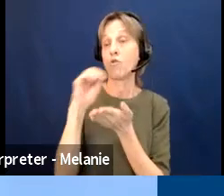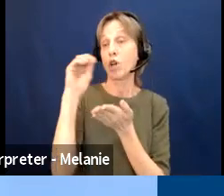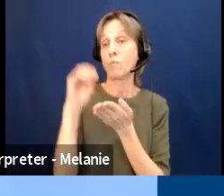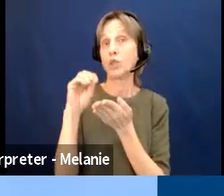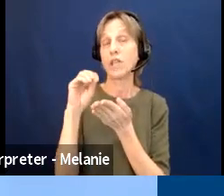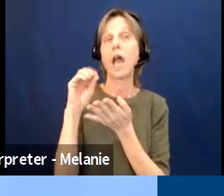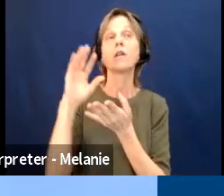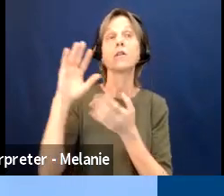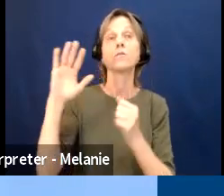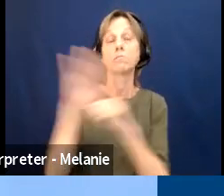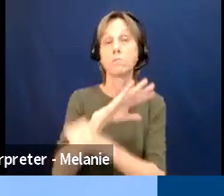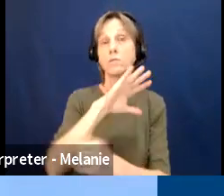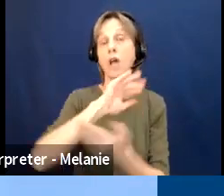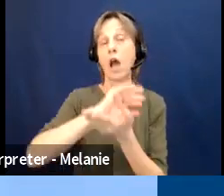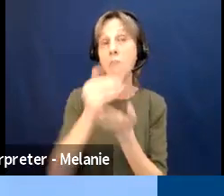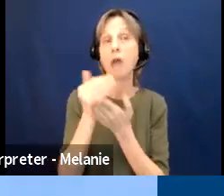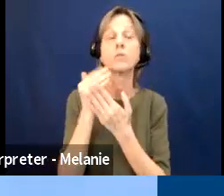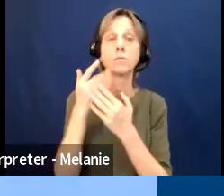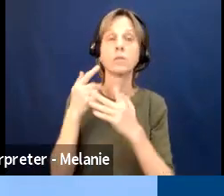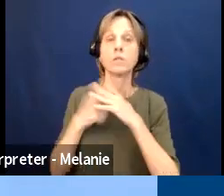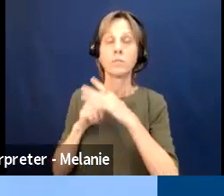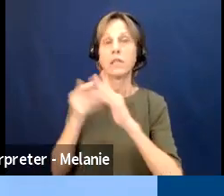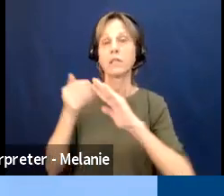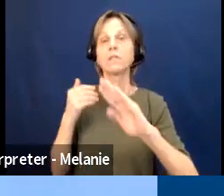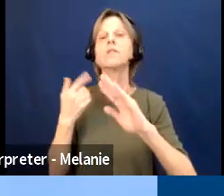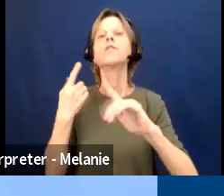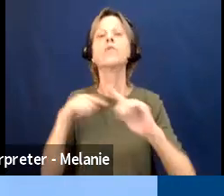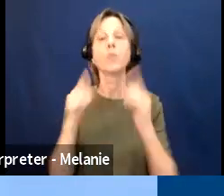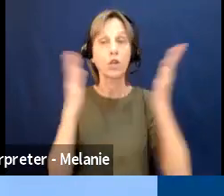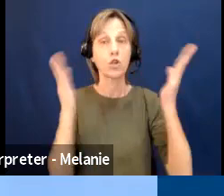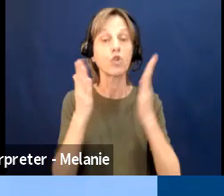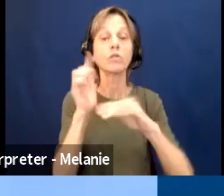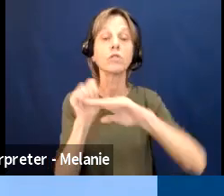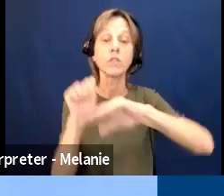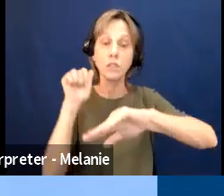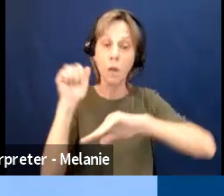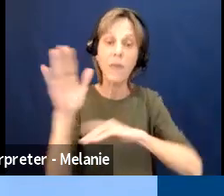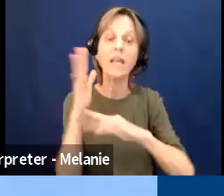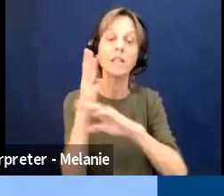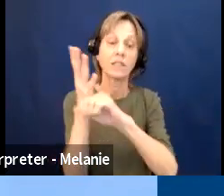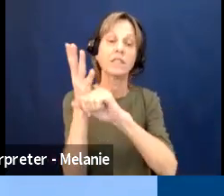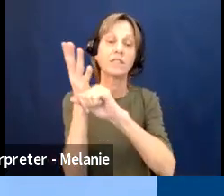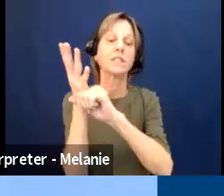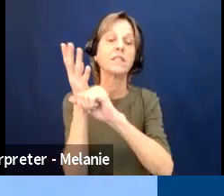inventory to get the full replacement cost of all of your stuff policies do have content limits so